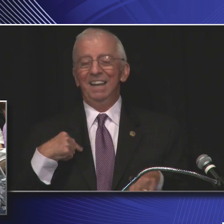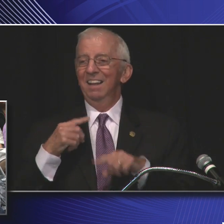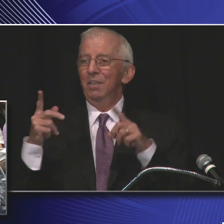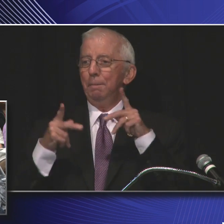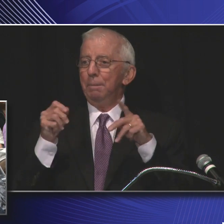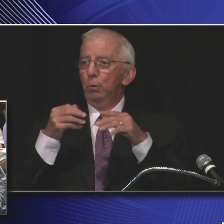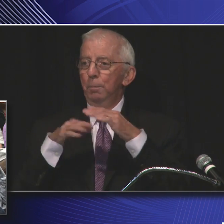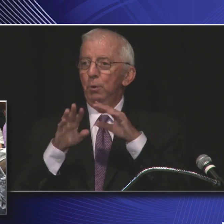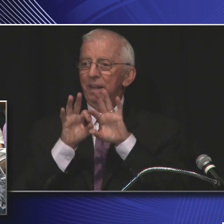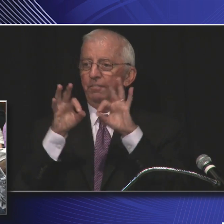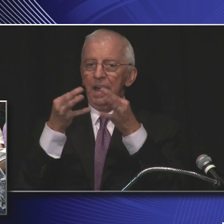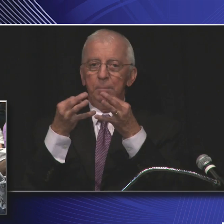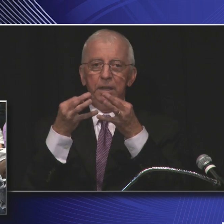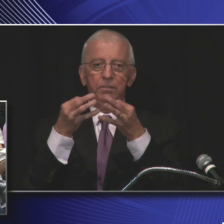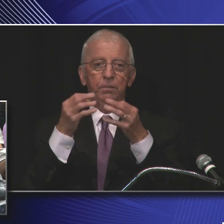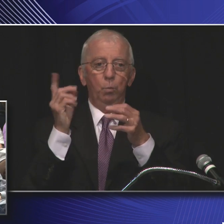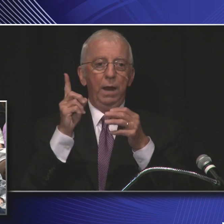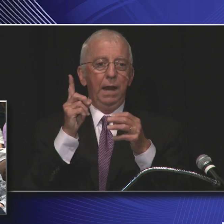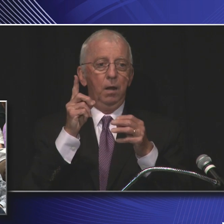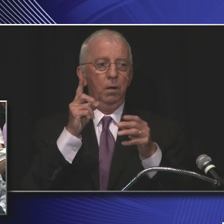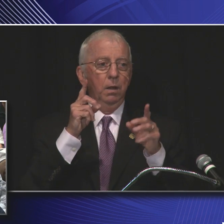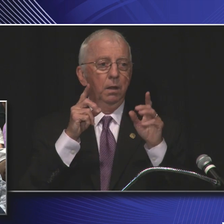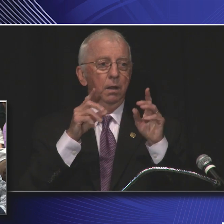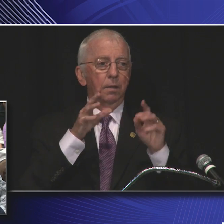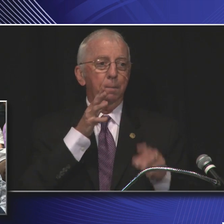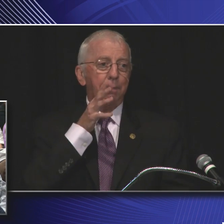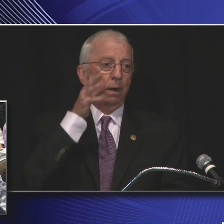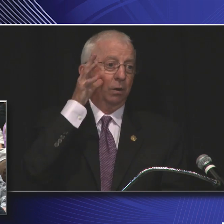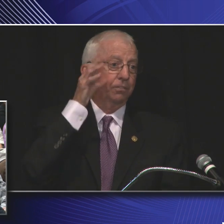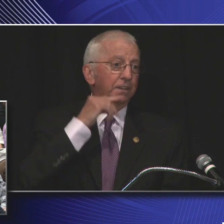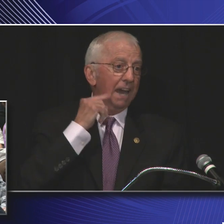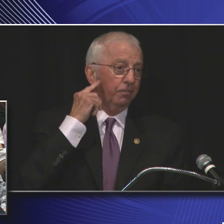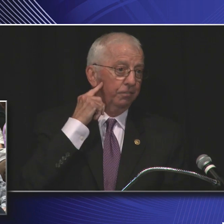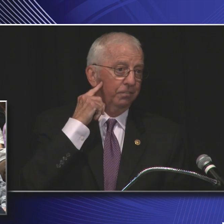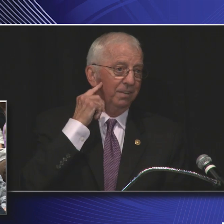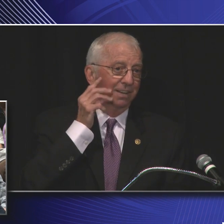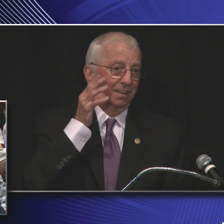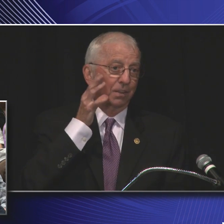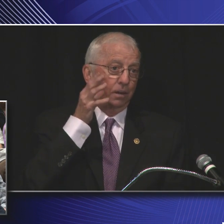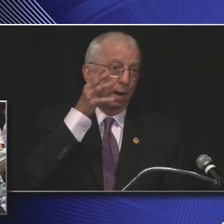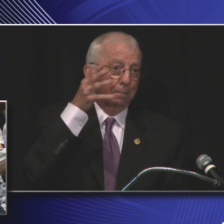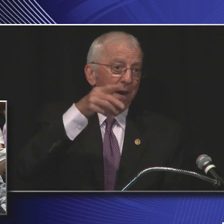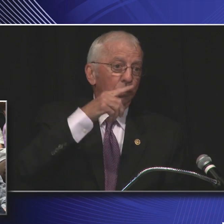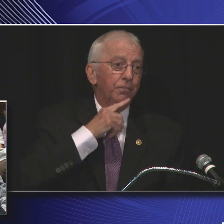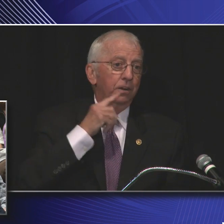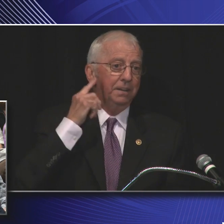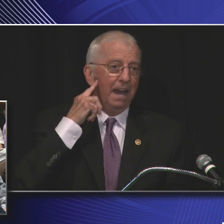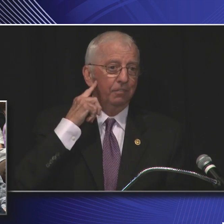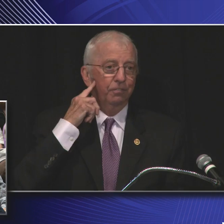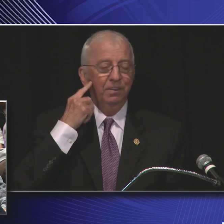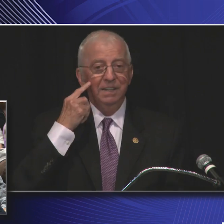There are people who were born in families where the parents are deaf, the grandparents are deaf,